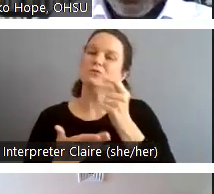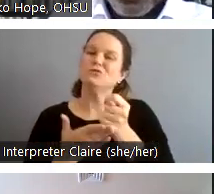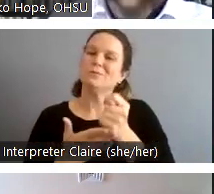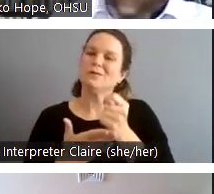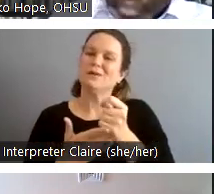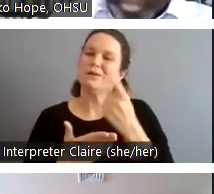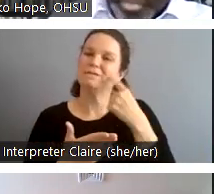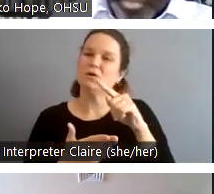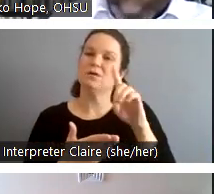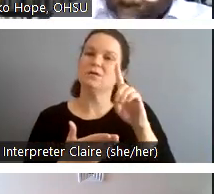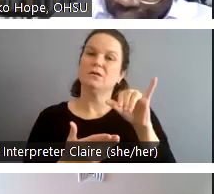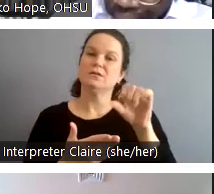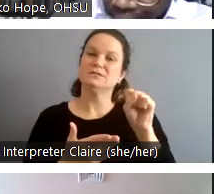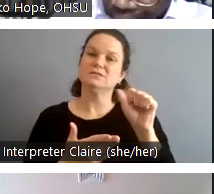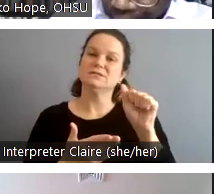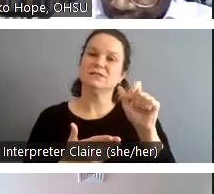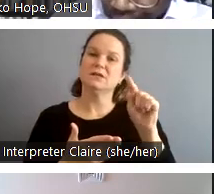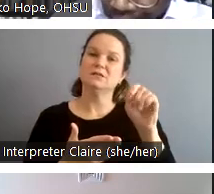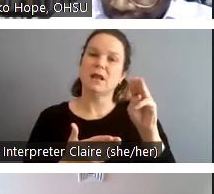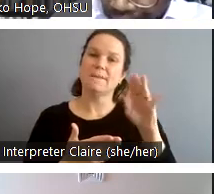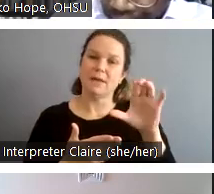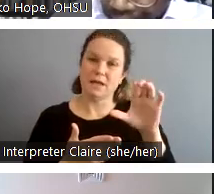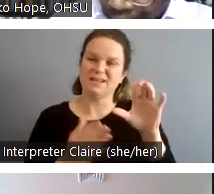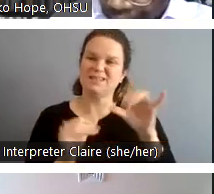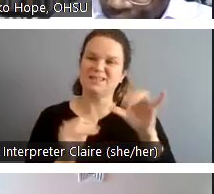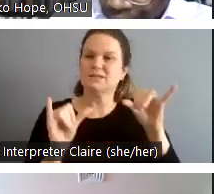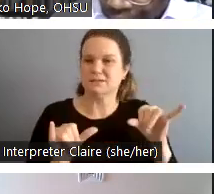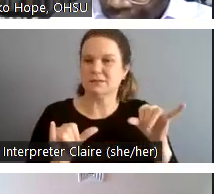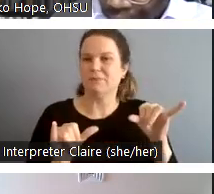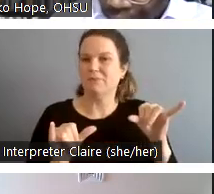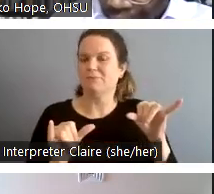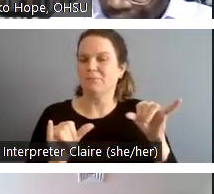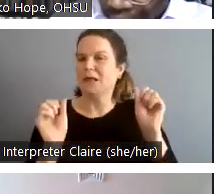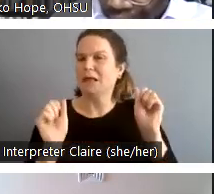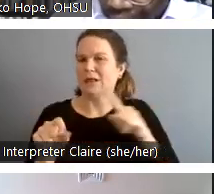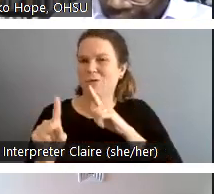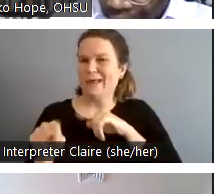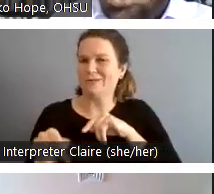dysautonomy or dysautonomic symptoms,